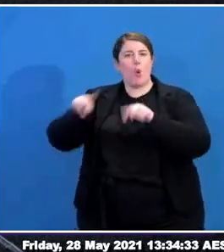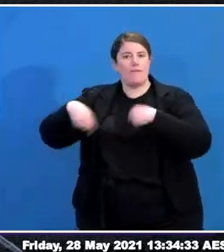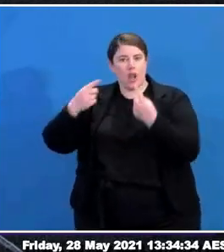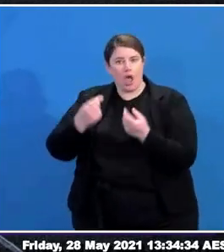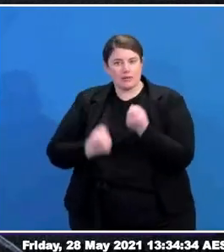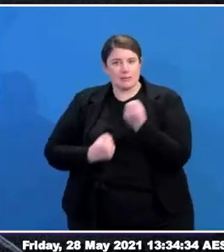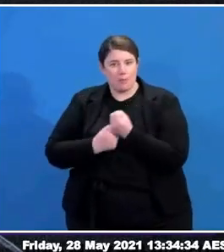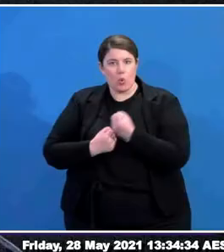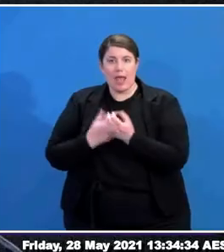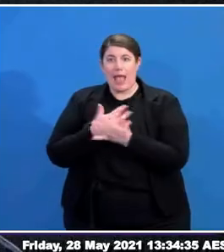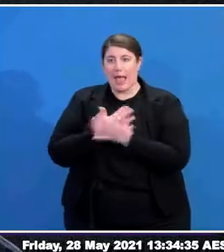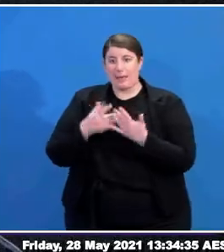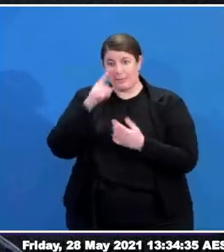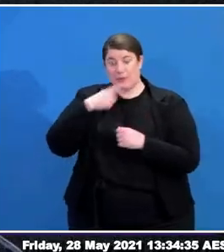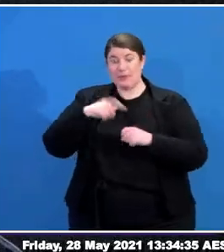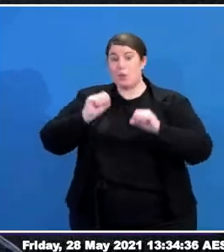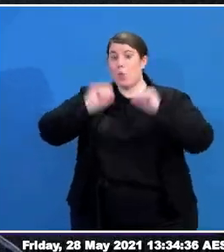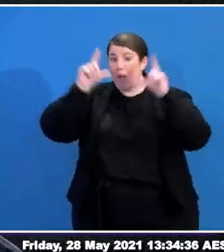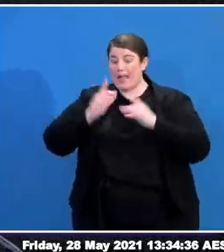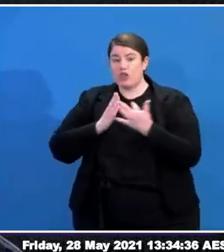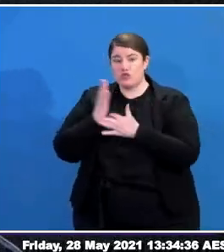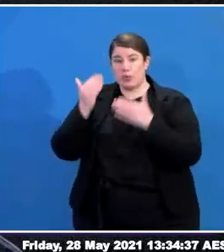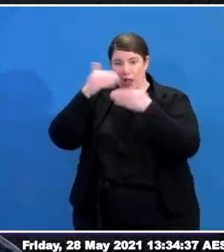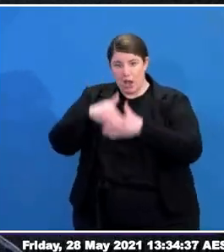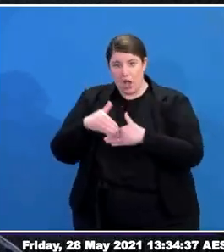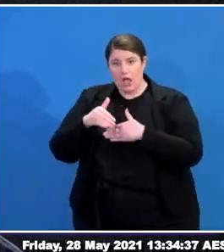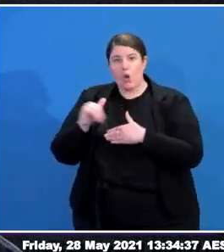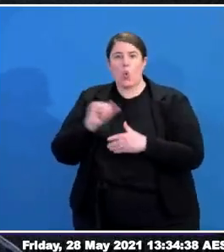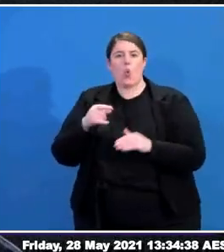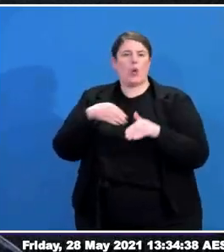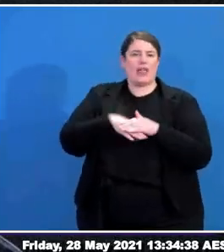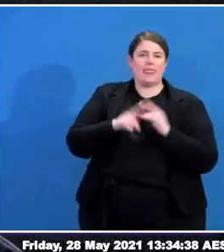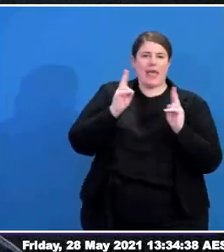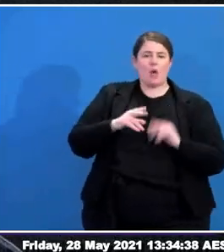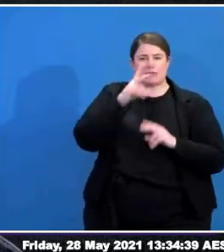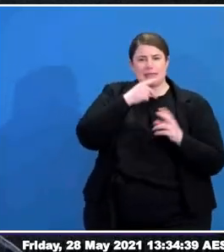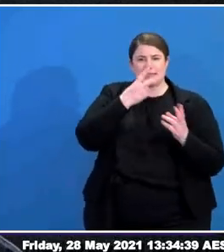how many active overnight or what we call passive overnight supports we might need in a property.